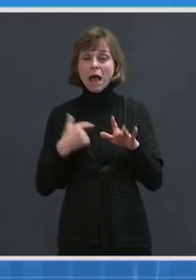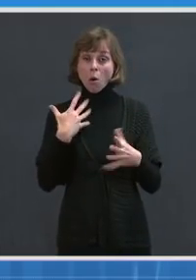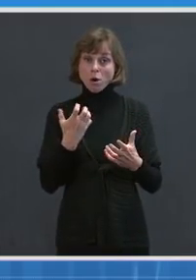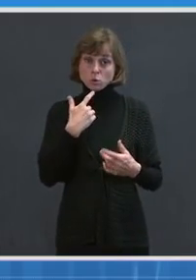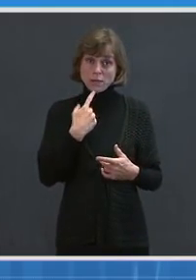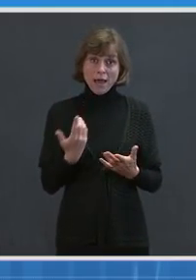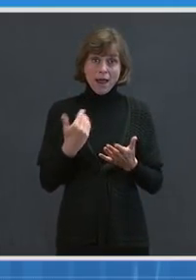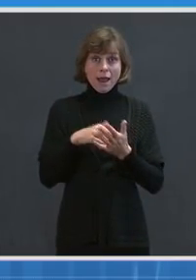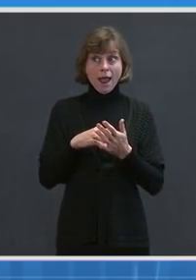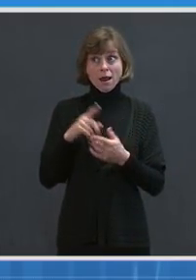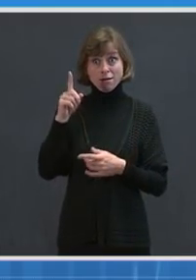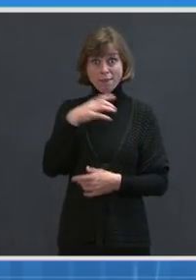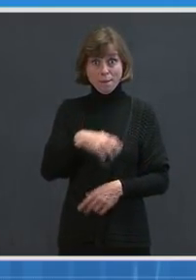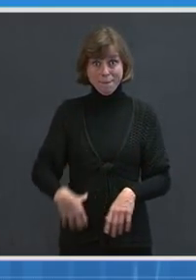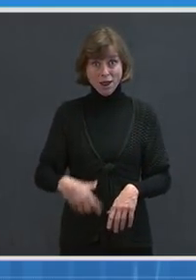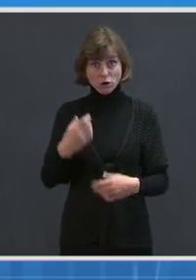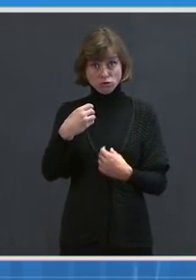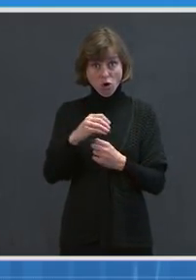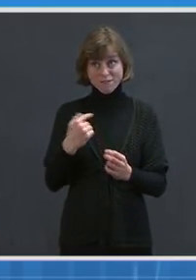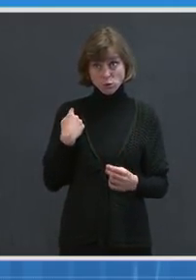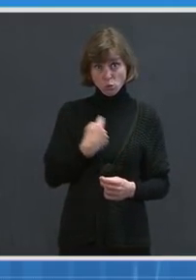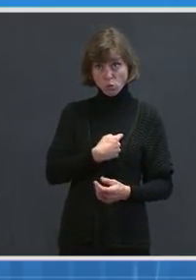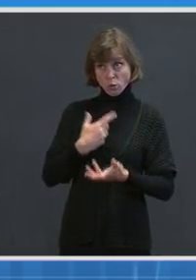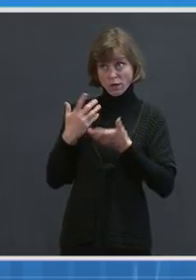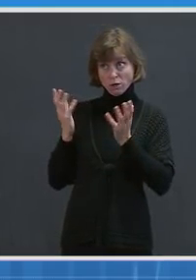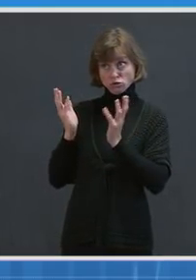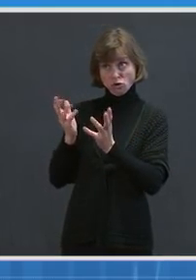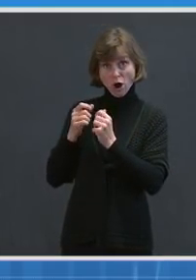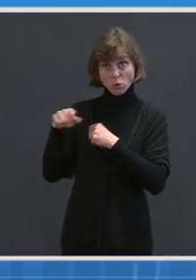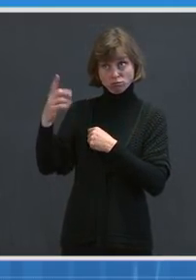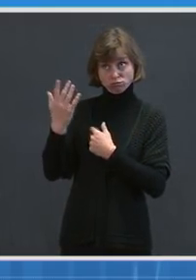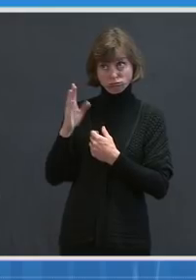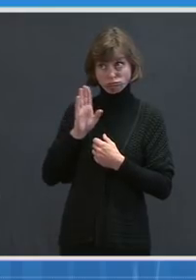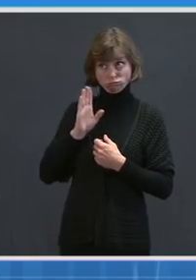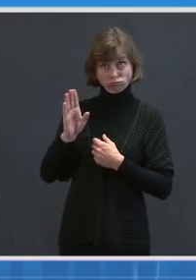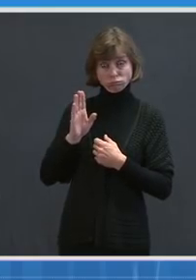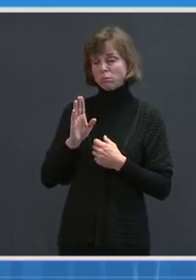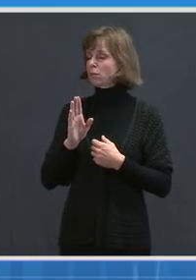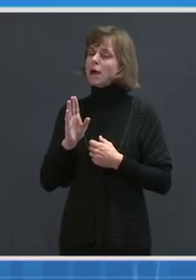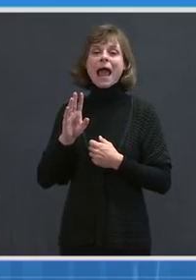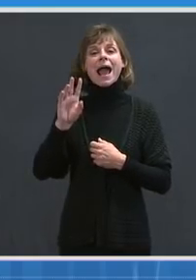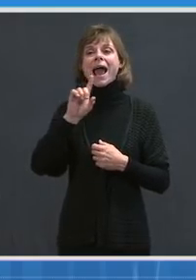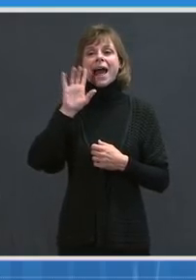has indicated, after we talked to them, that that was a misunderstanding; that was not the intent of those remarks.